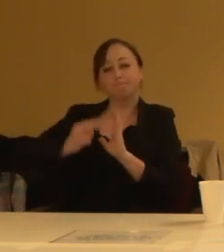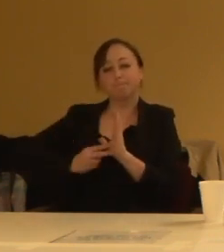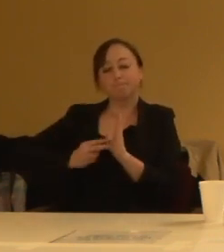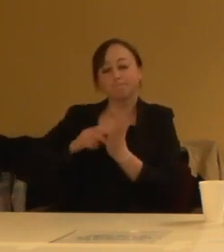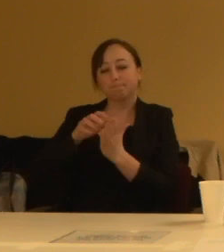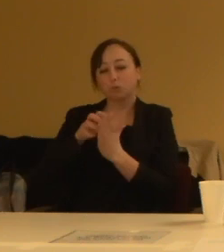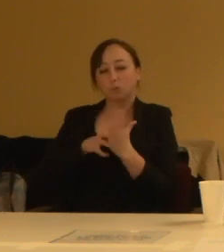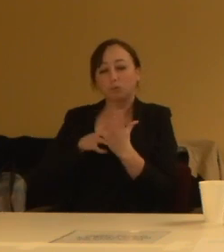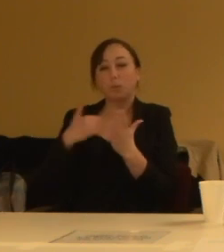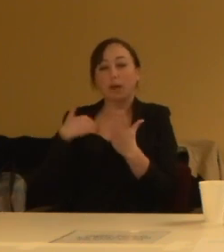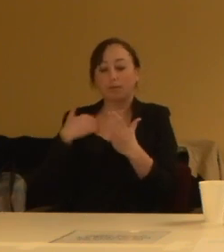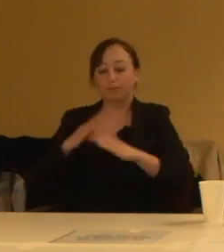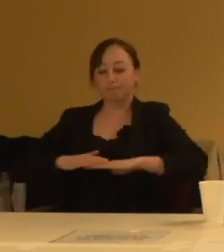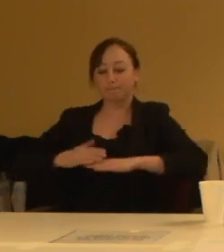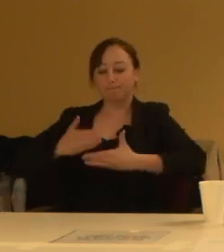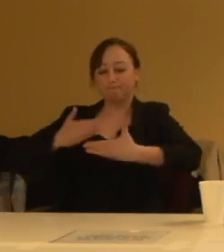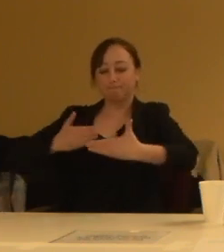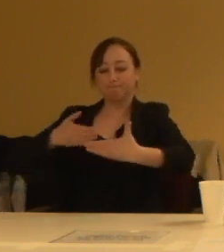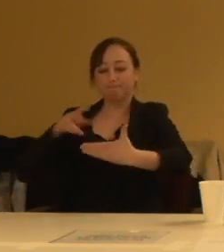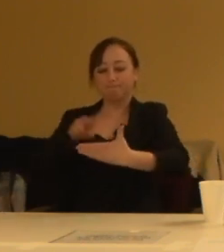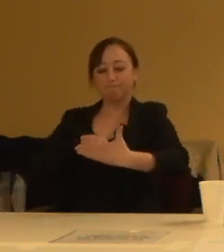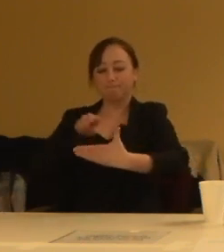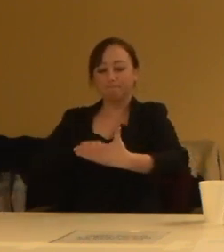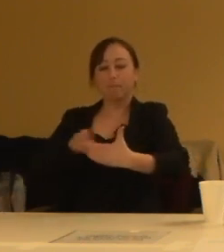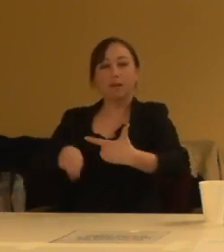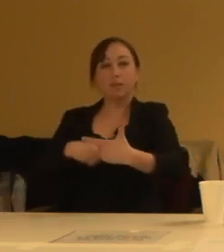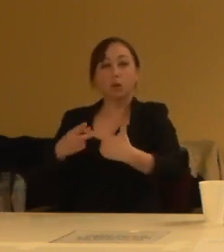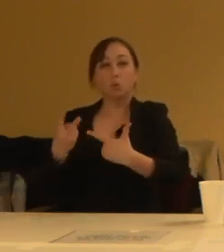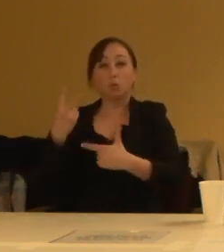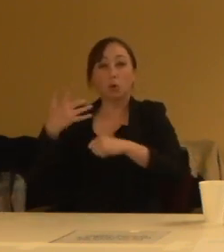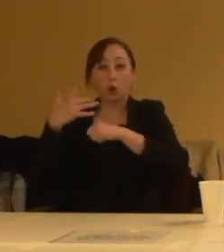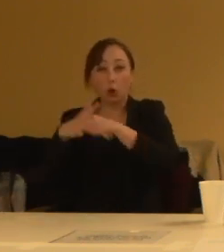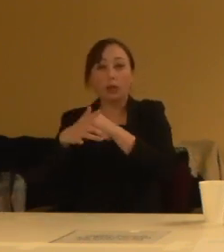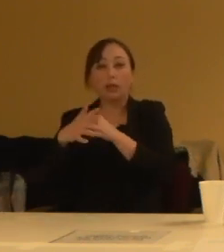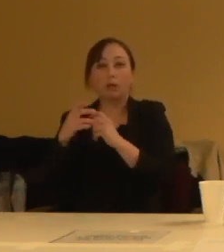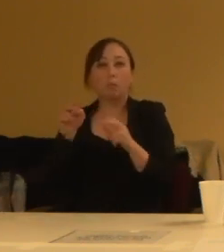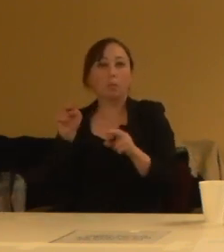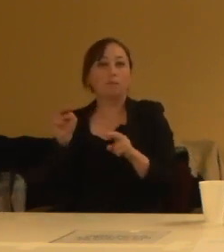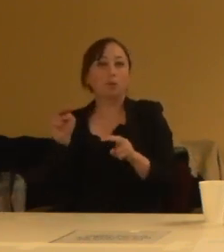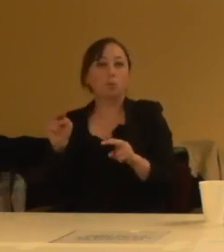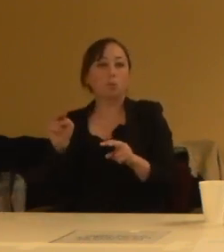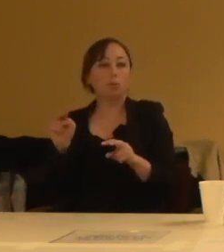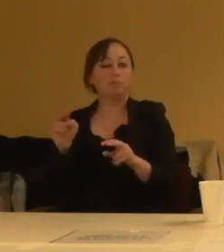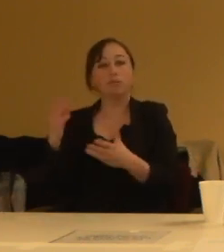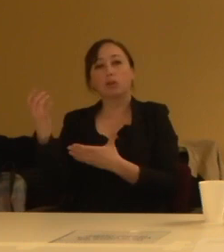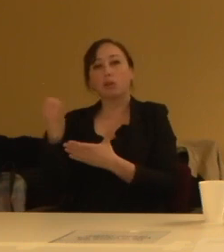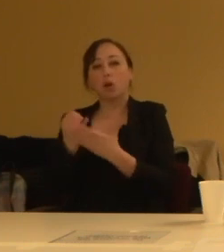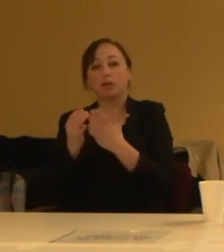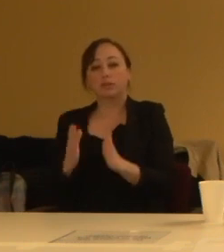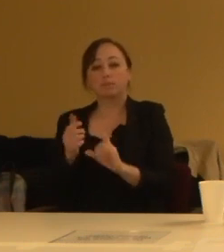And then we do two what we call early draft previews, which are a chance for an artist to just go talk about their